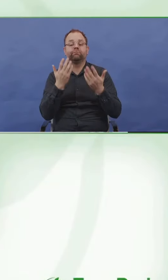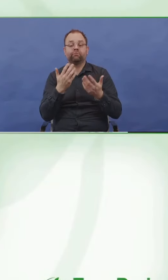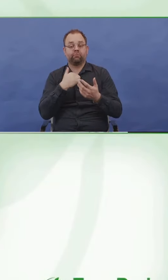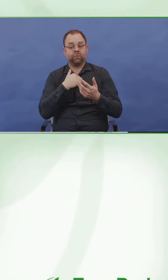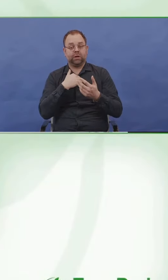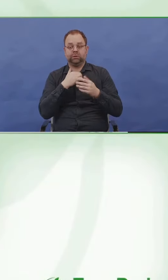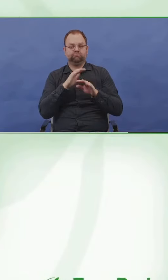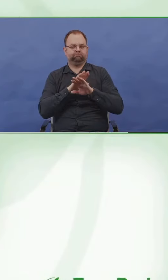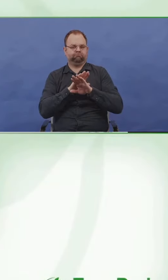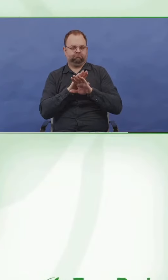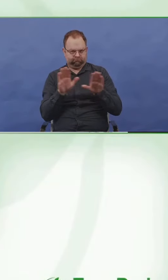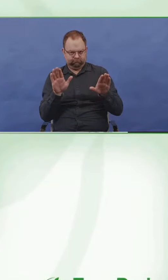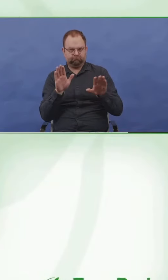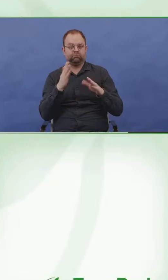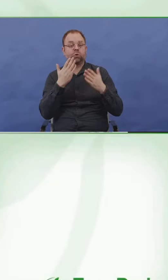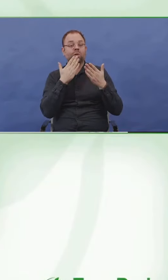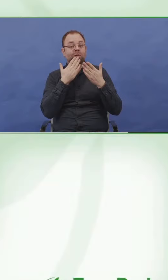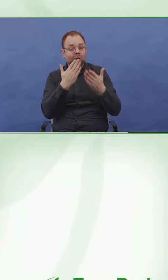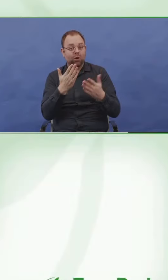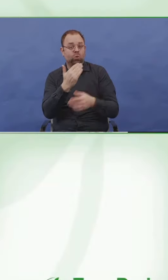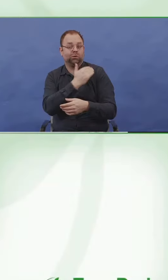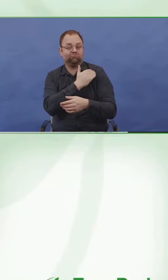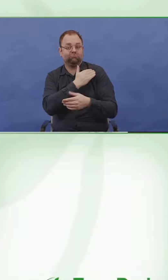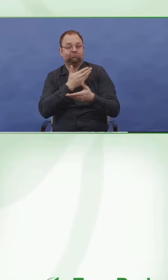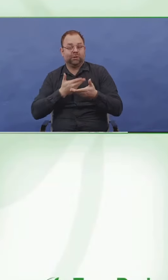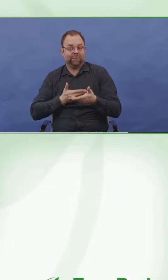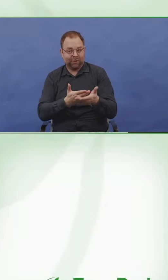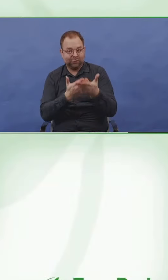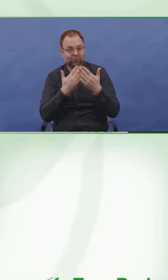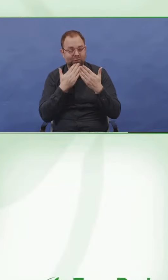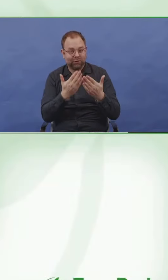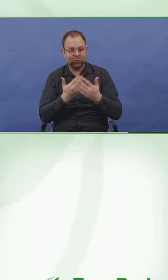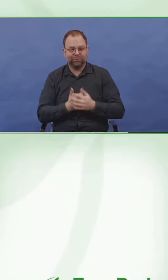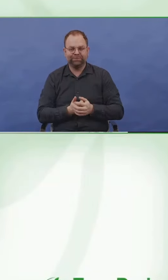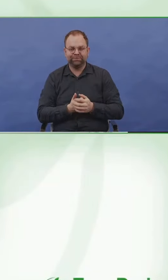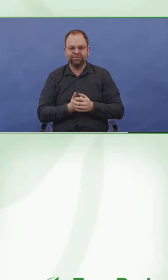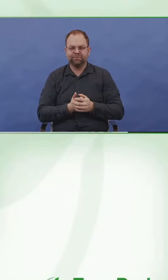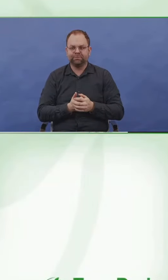related issues in these discussions for that they also often ignored